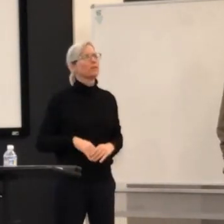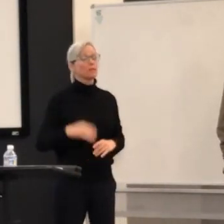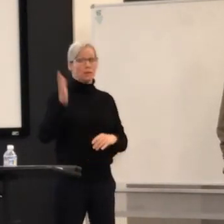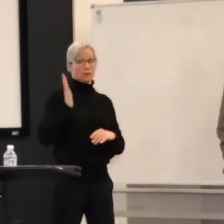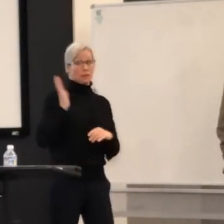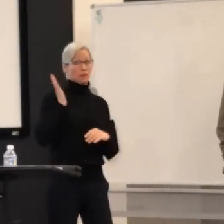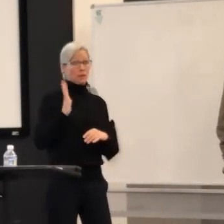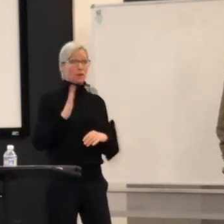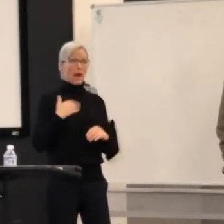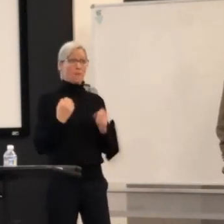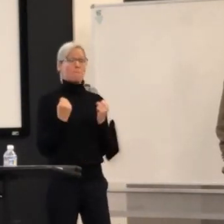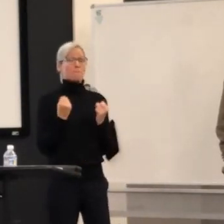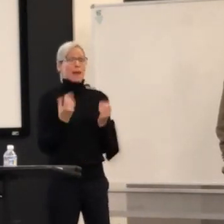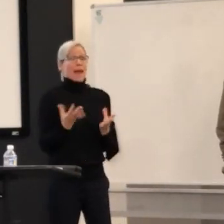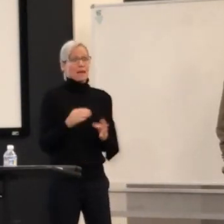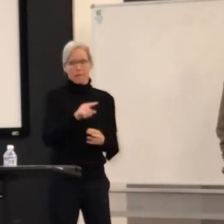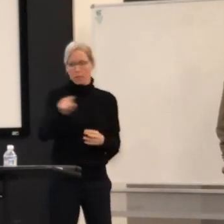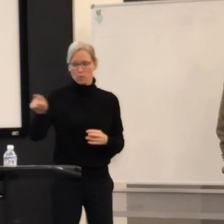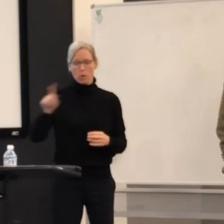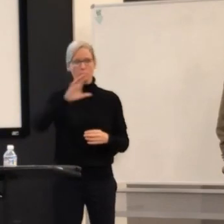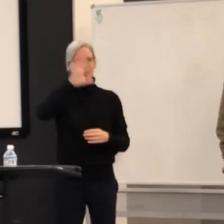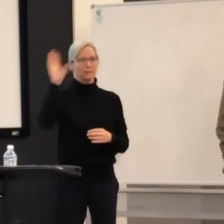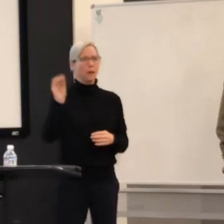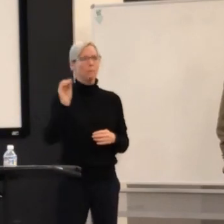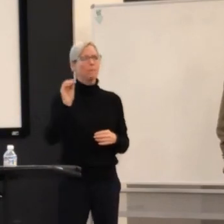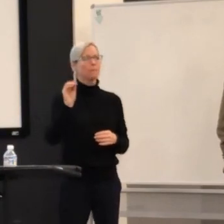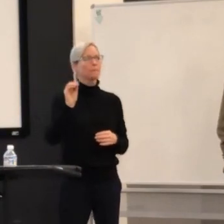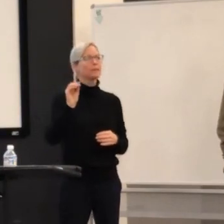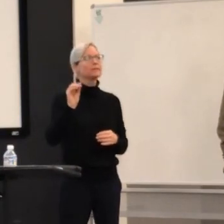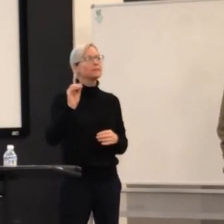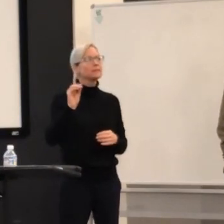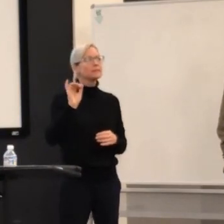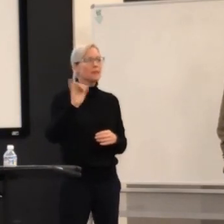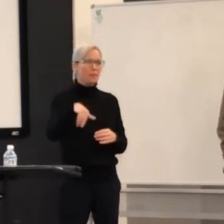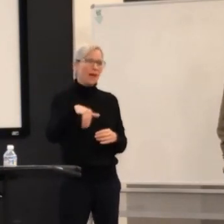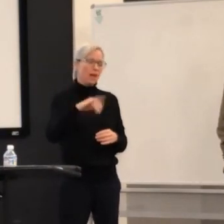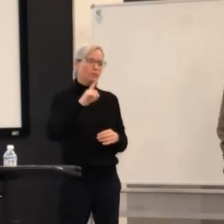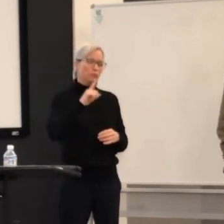that were basically defrauding inventors.